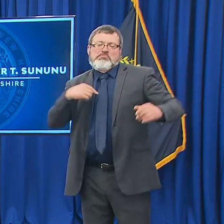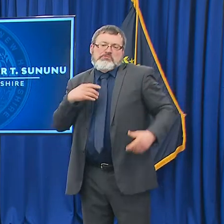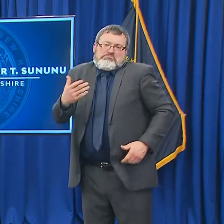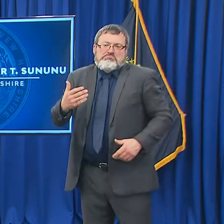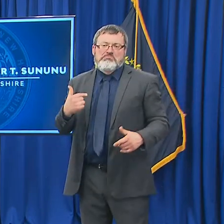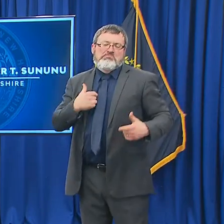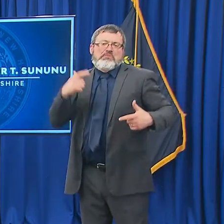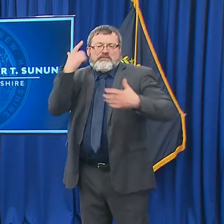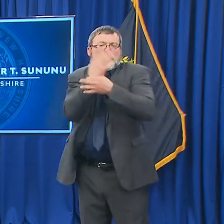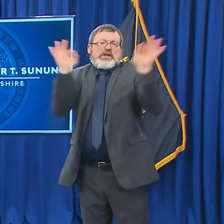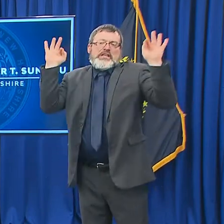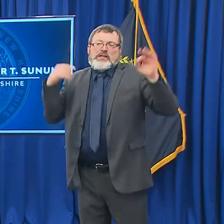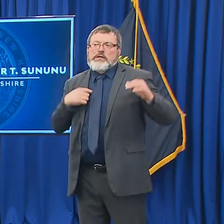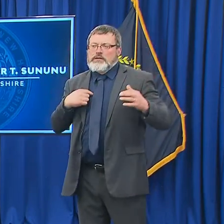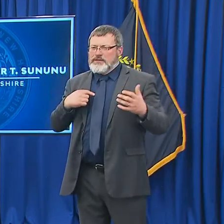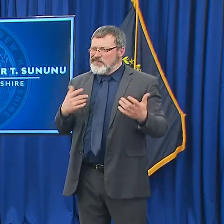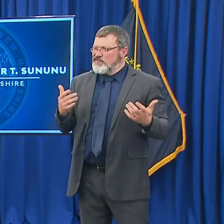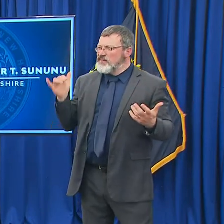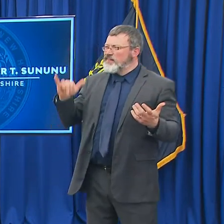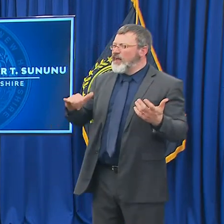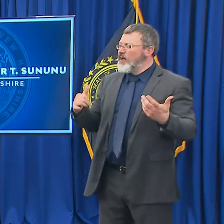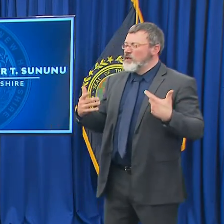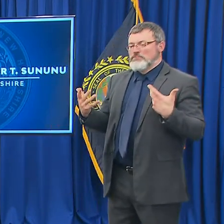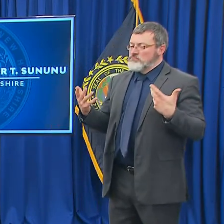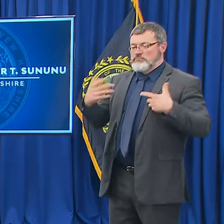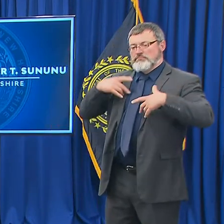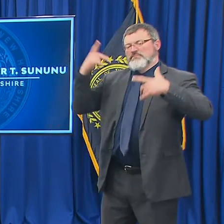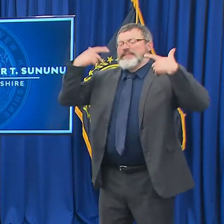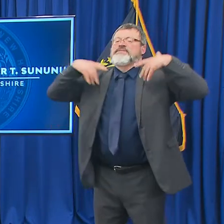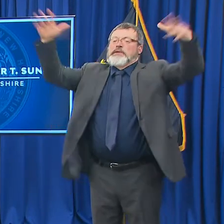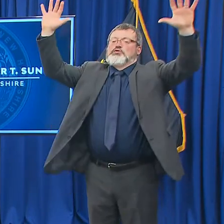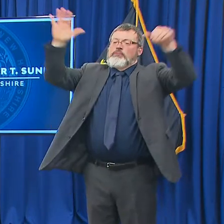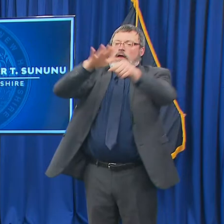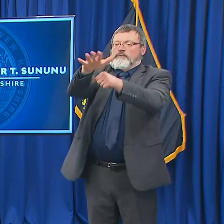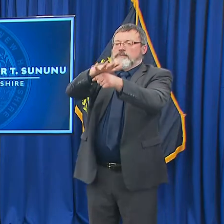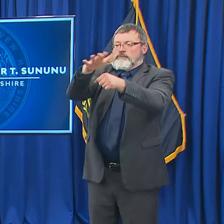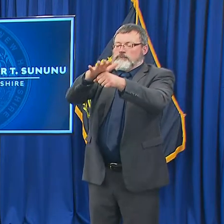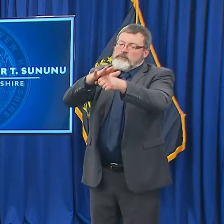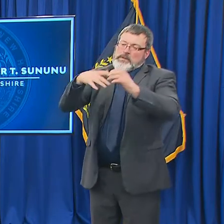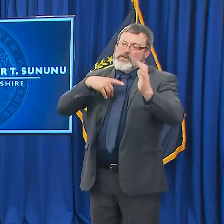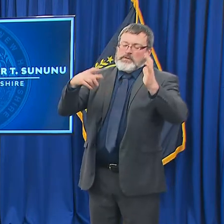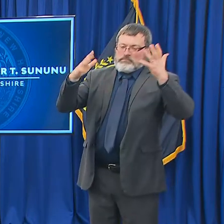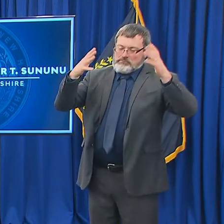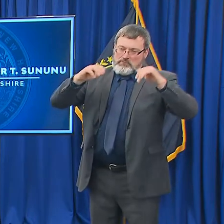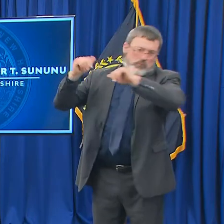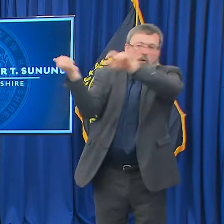But again we're not we're not counting on that, frankly, we think that we just need to work with individuals.